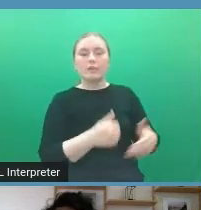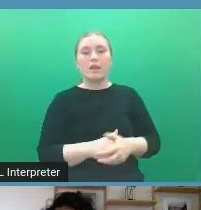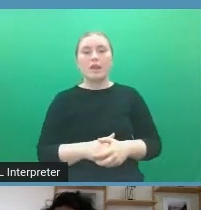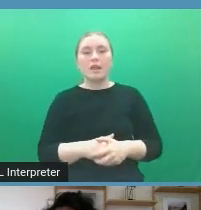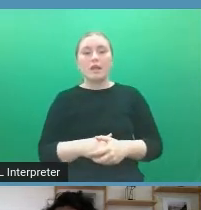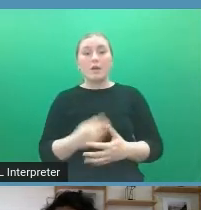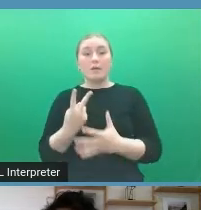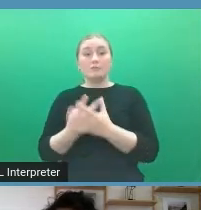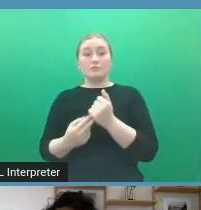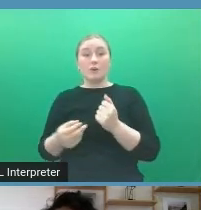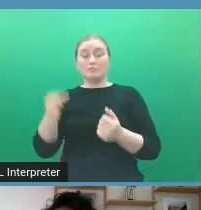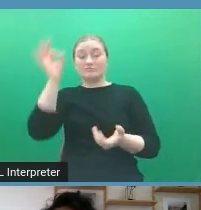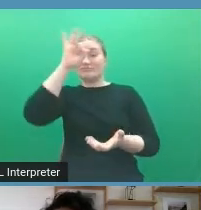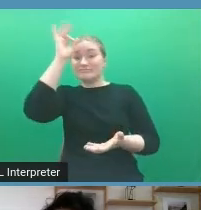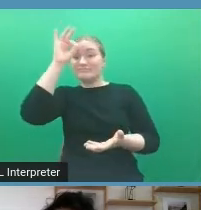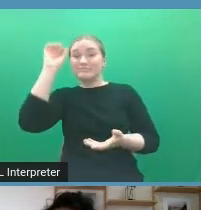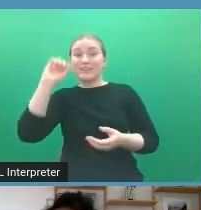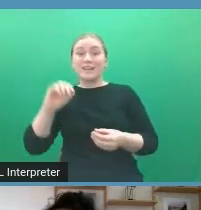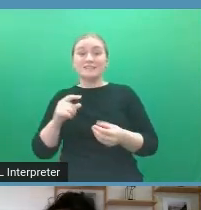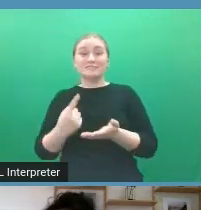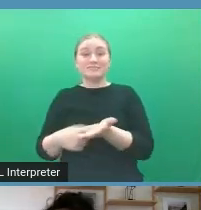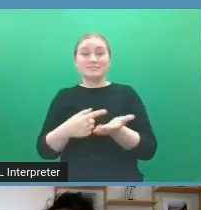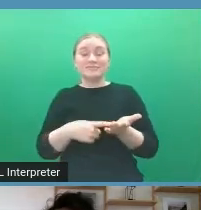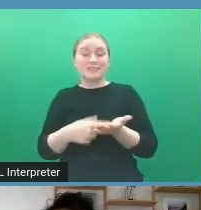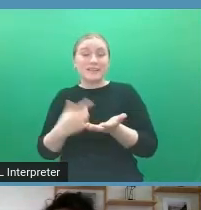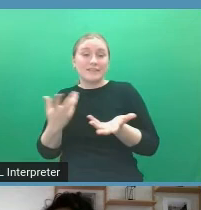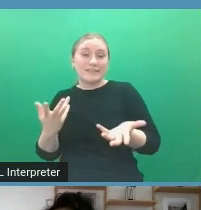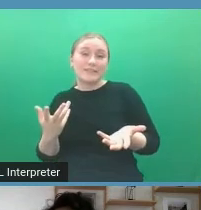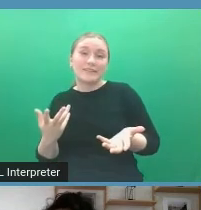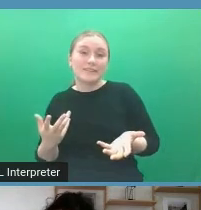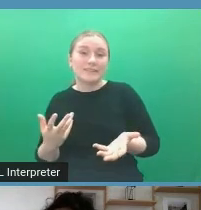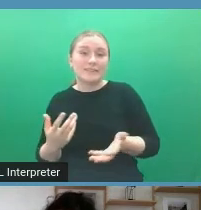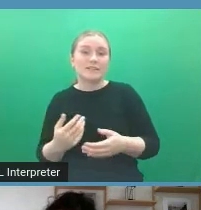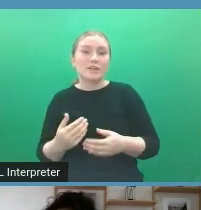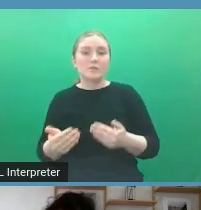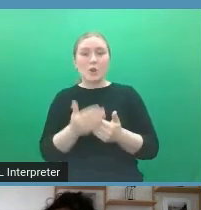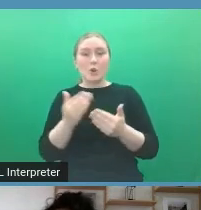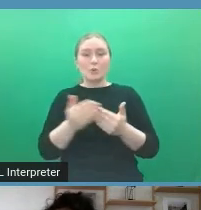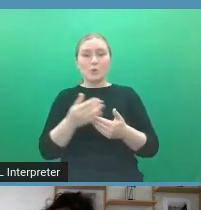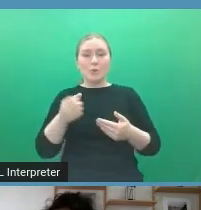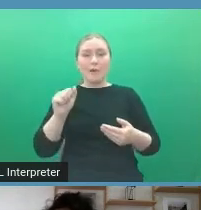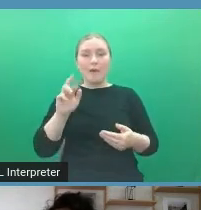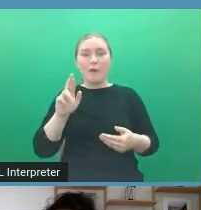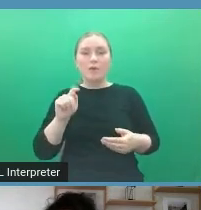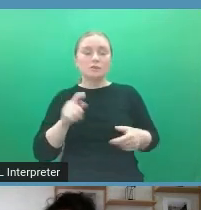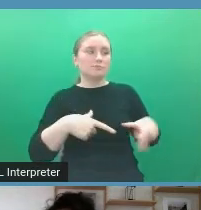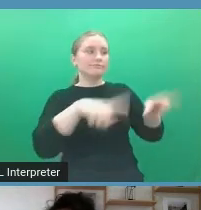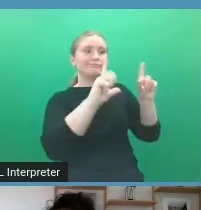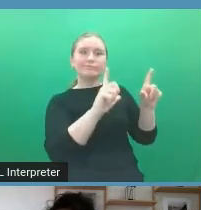what people were talking about because it wasn't apparent in the image of the artifact itself but